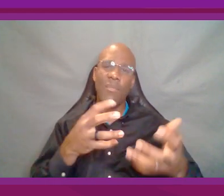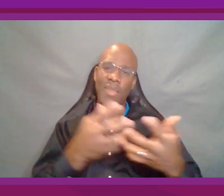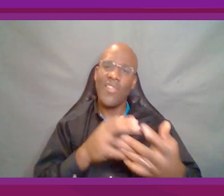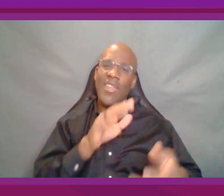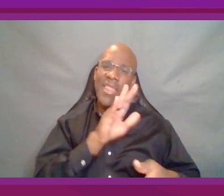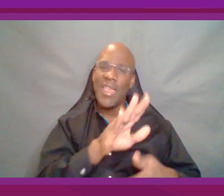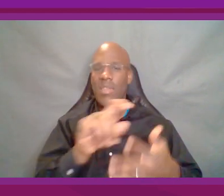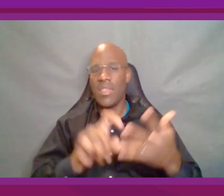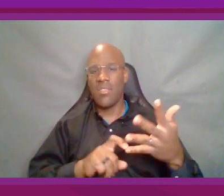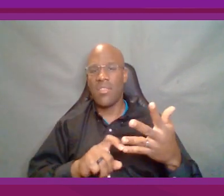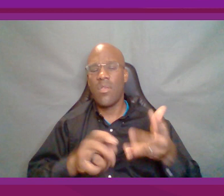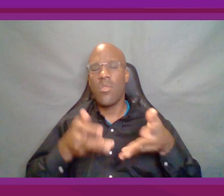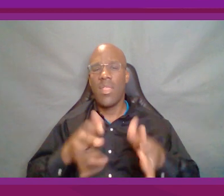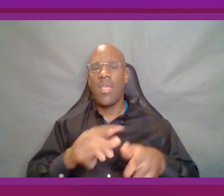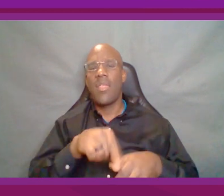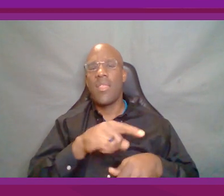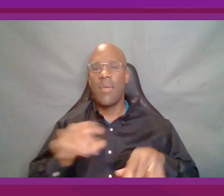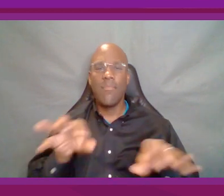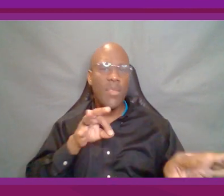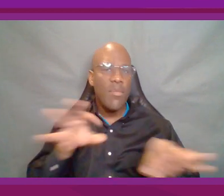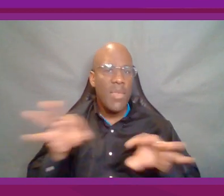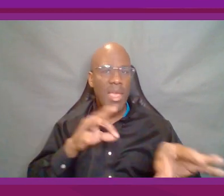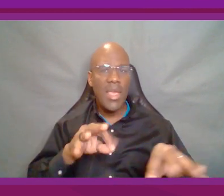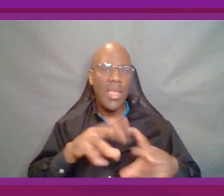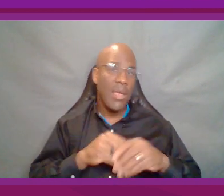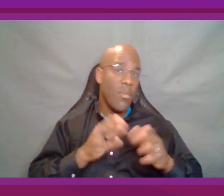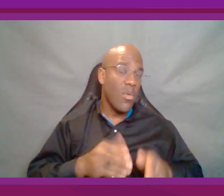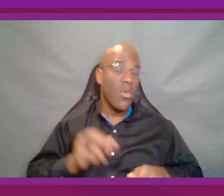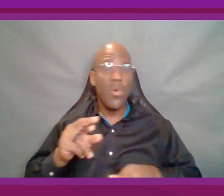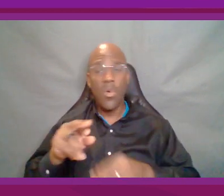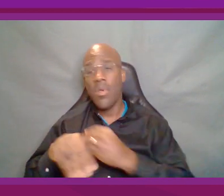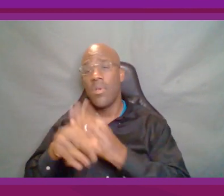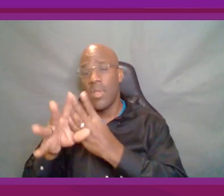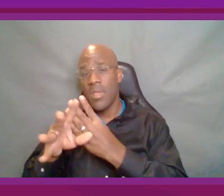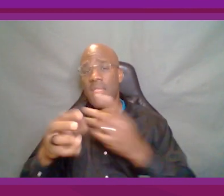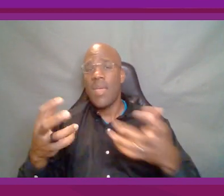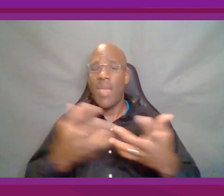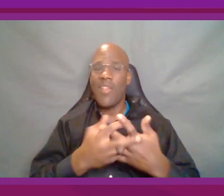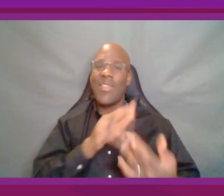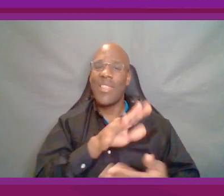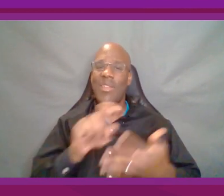terms, allowing them to continue to choose a work space that meets their needs.